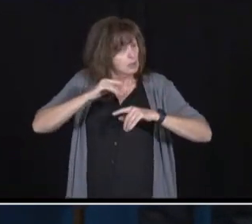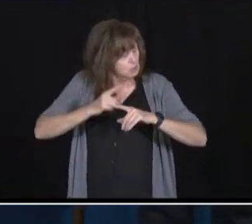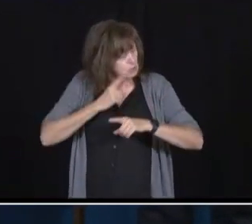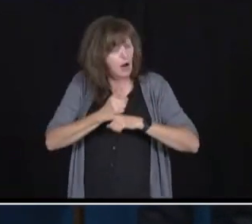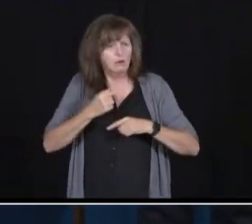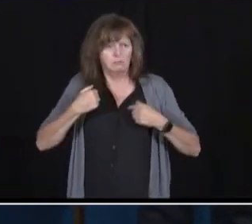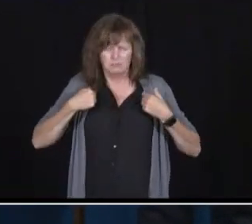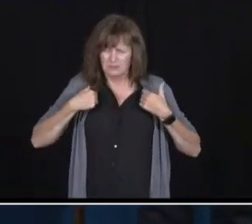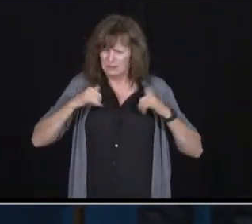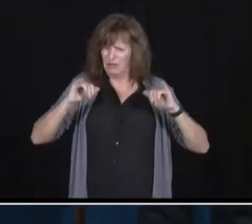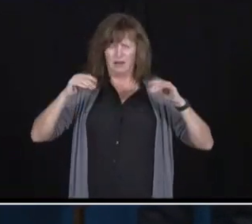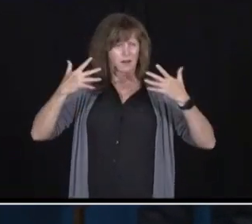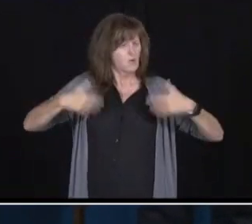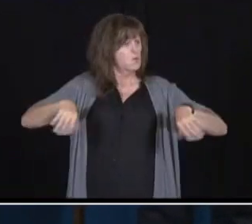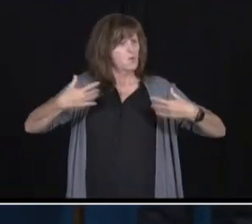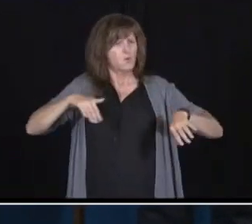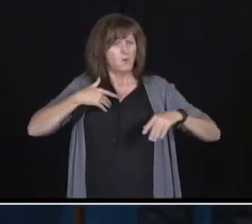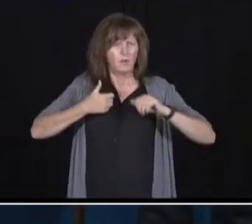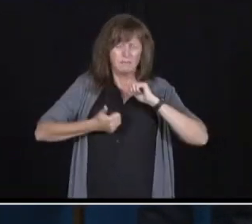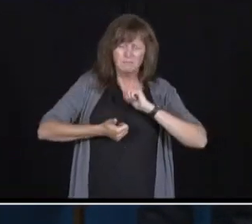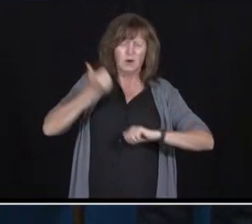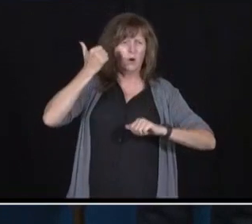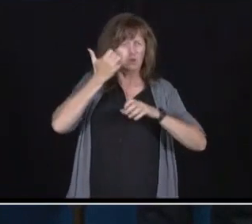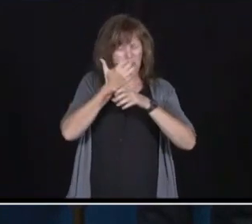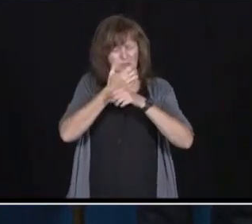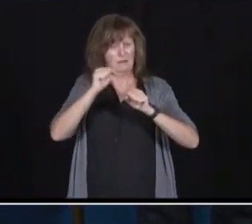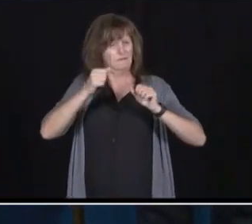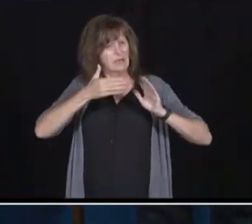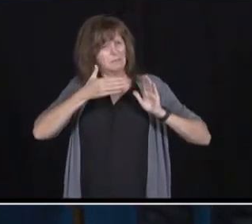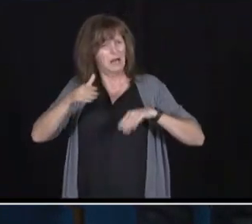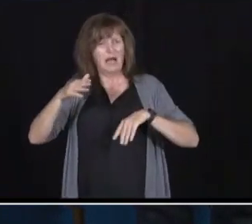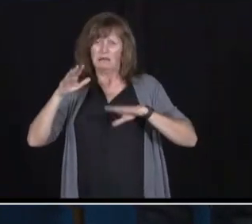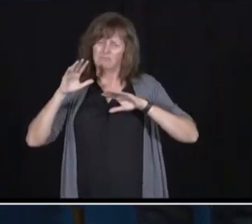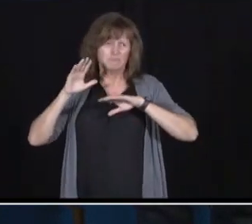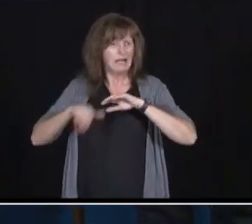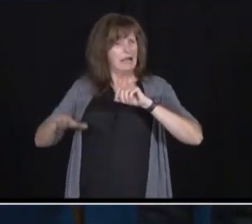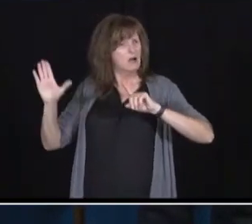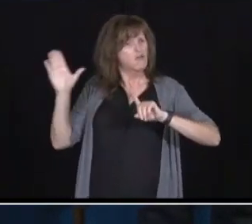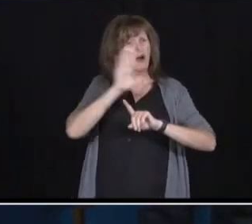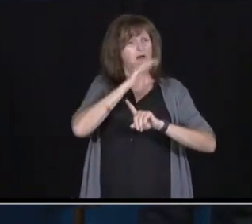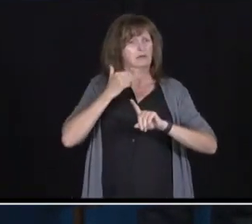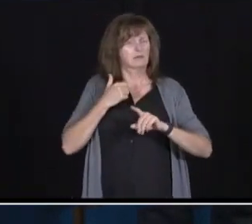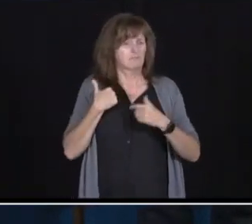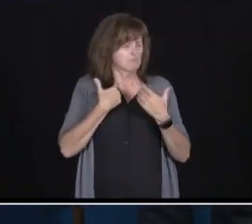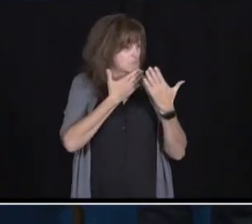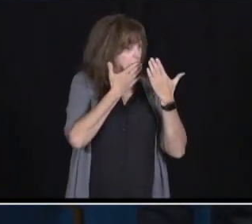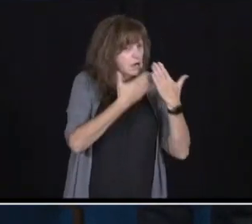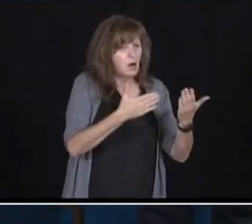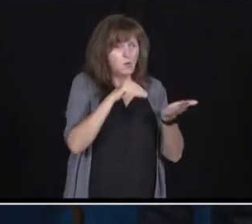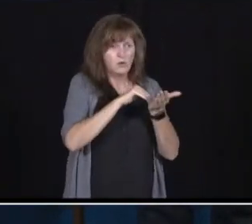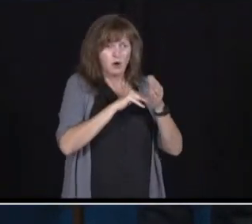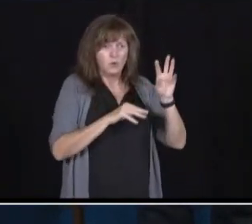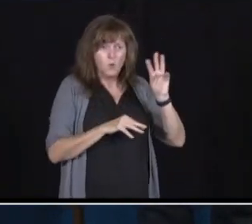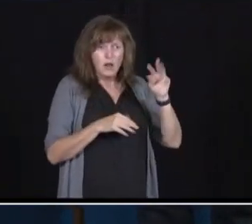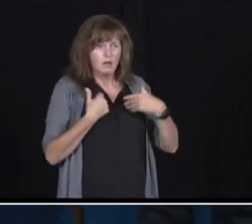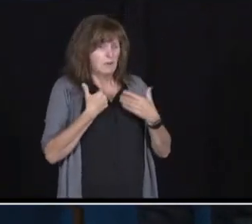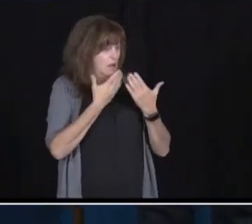We need the federal government, the provincial government and the school boards, school trustees. And the teachers union. So a long board.